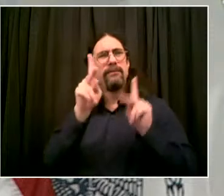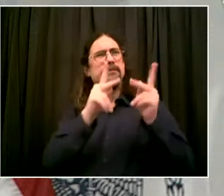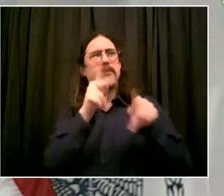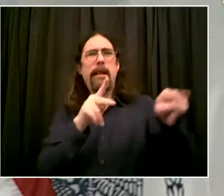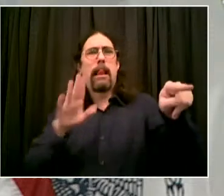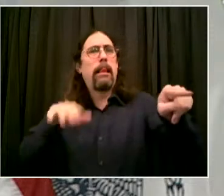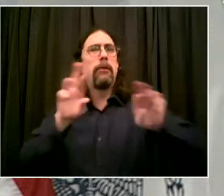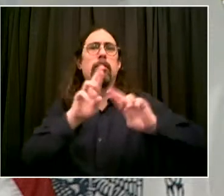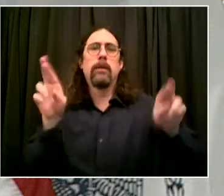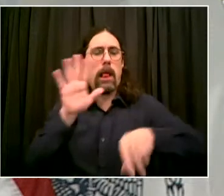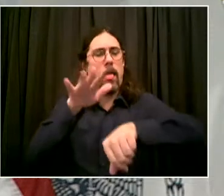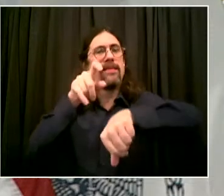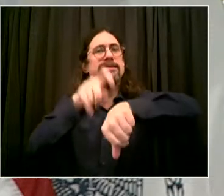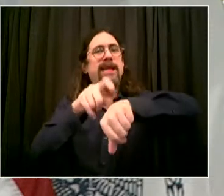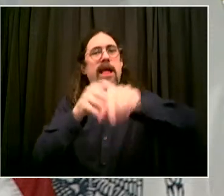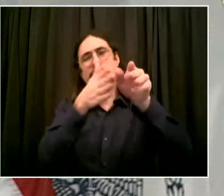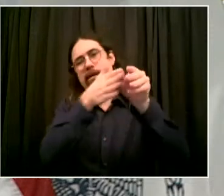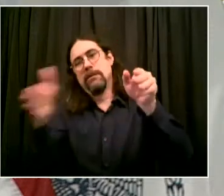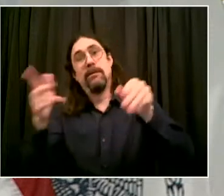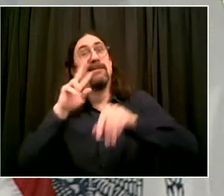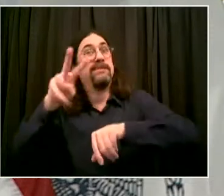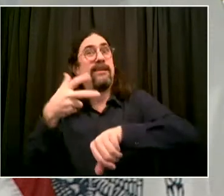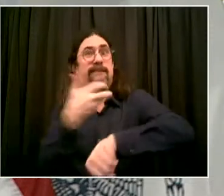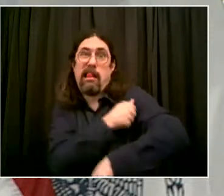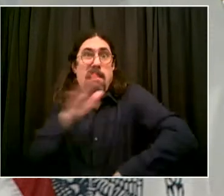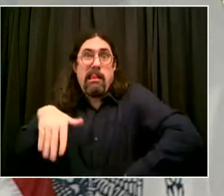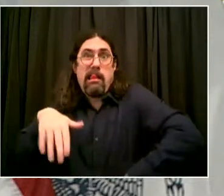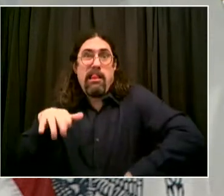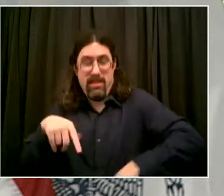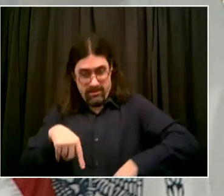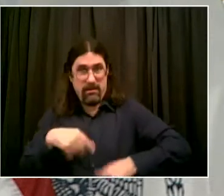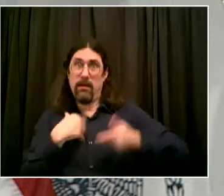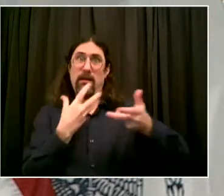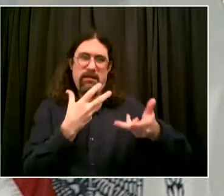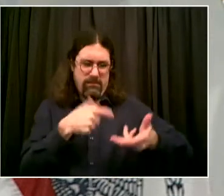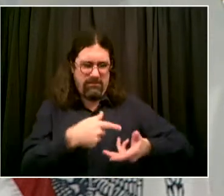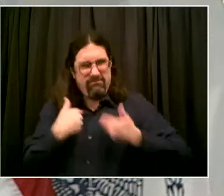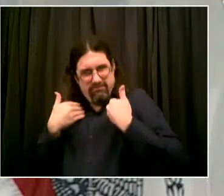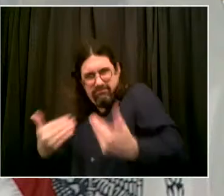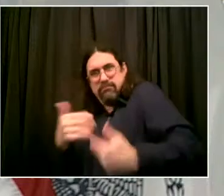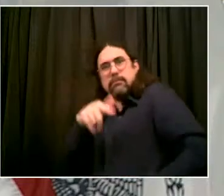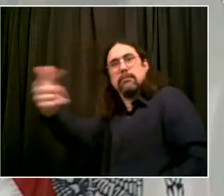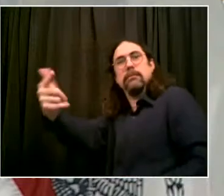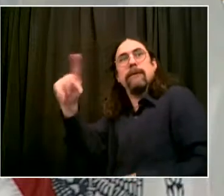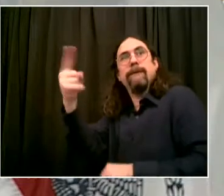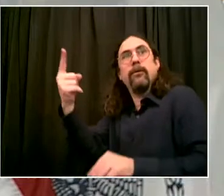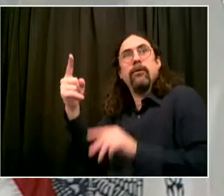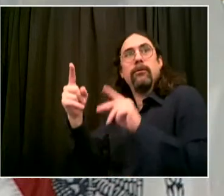WERE SITTING IN REFRIGERATORS THAT WERE GOING TO HAVE TO WAIT FOR TWO WEEKS AND THEN THEY GET APPLIED. I'M SAYING, LET'S USE WHAT WE HAVE NOW W